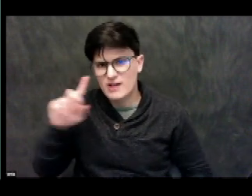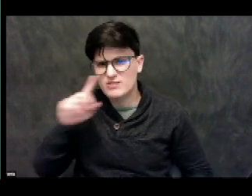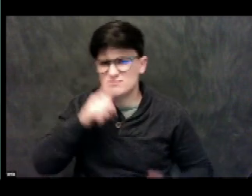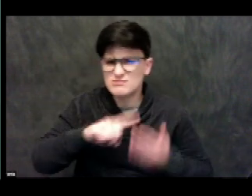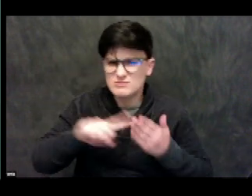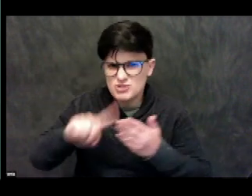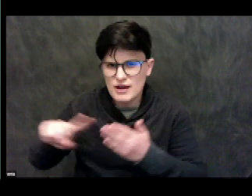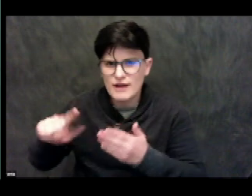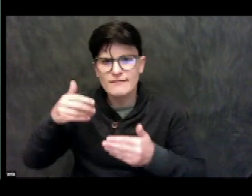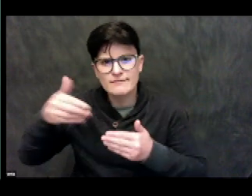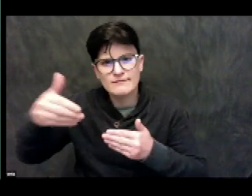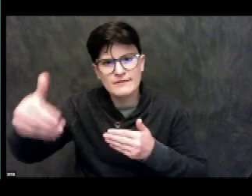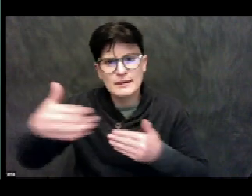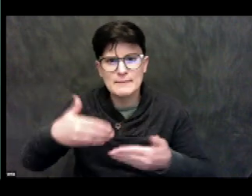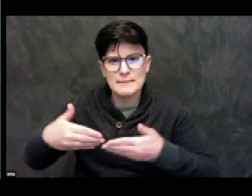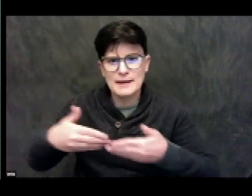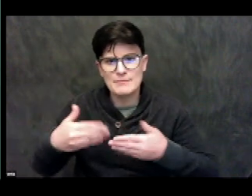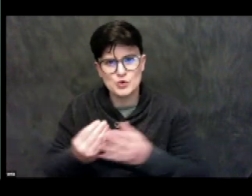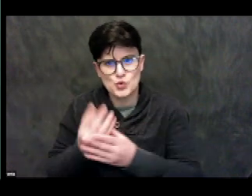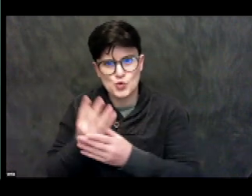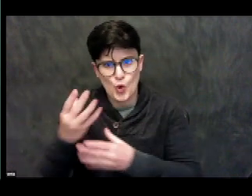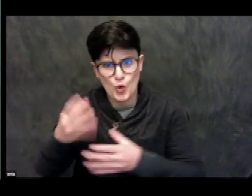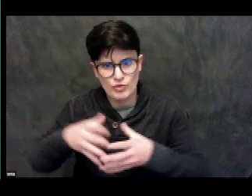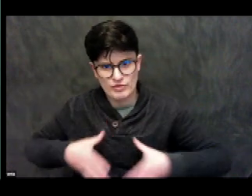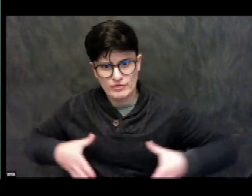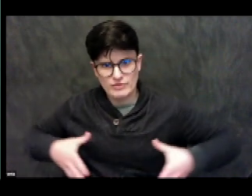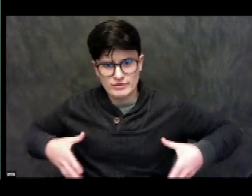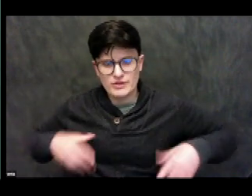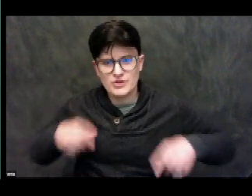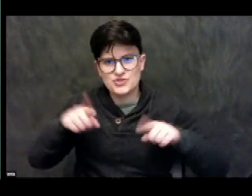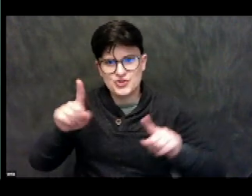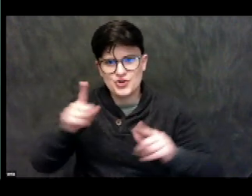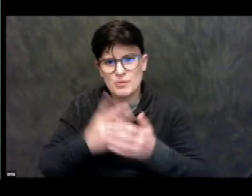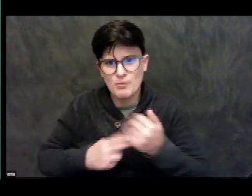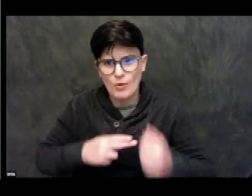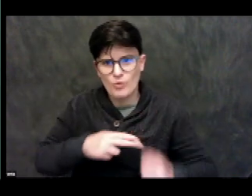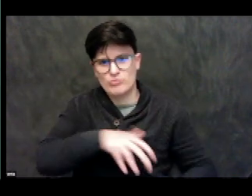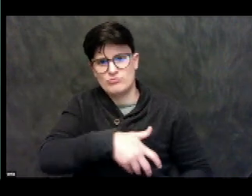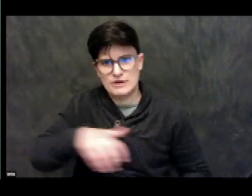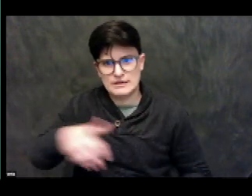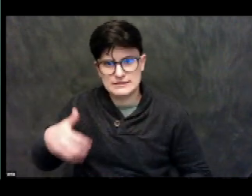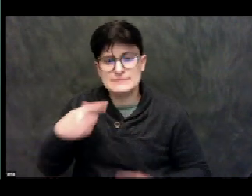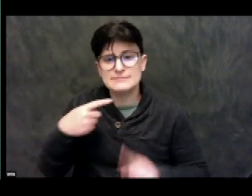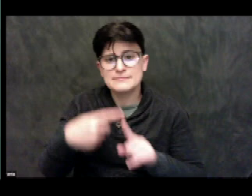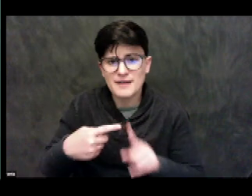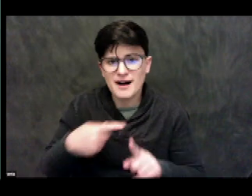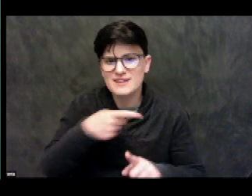They also did extra ultrasounds around the 12 week,